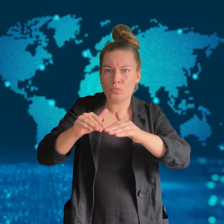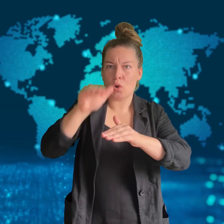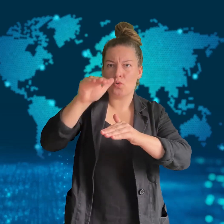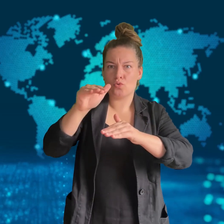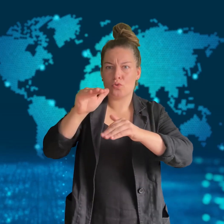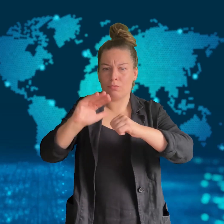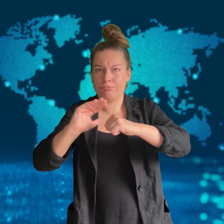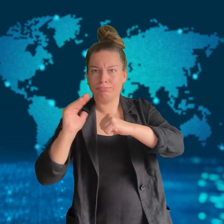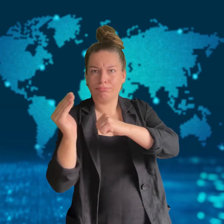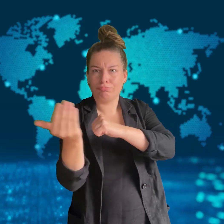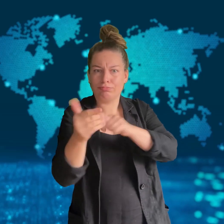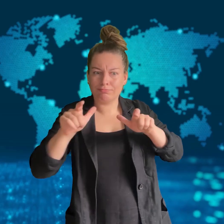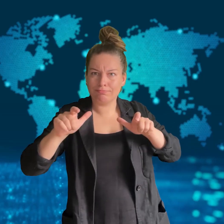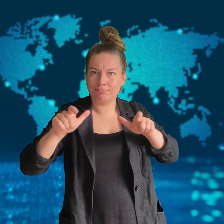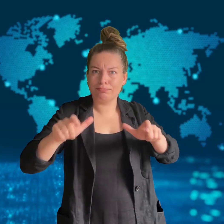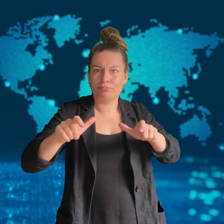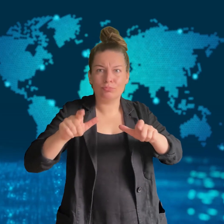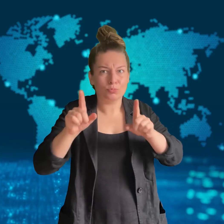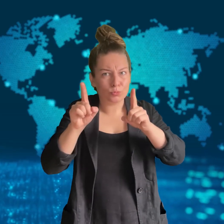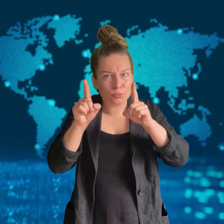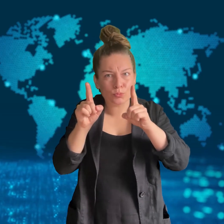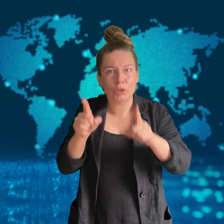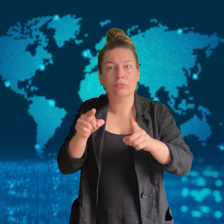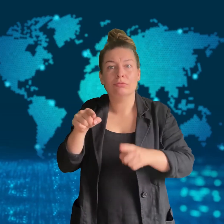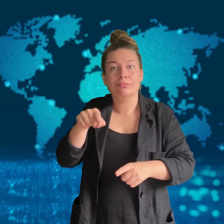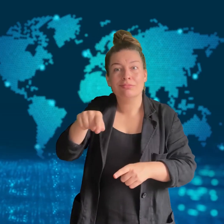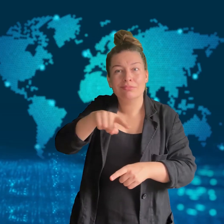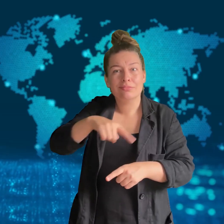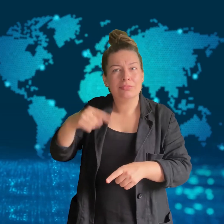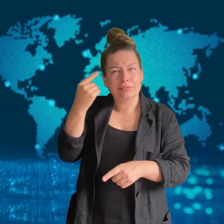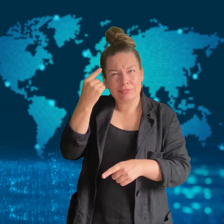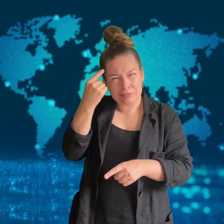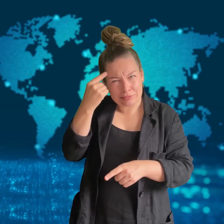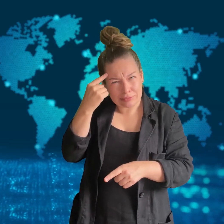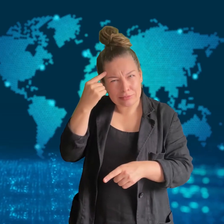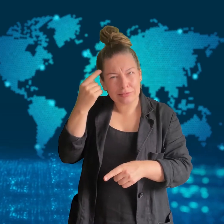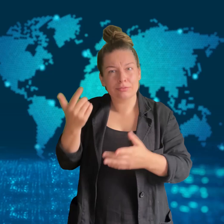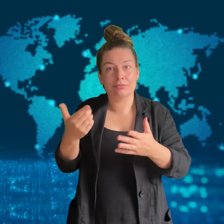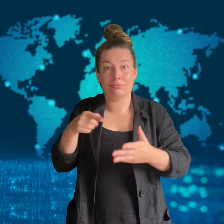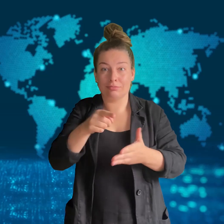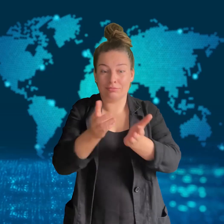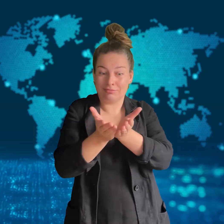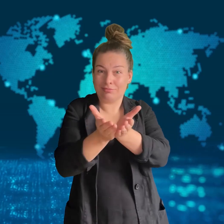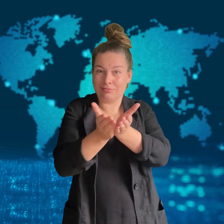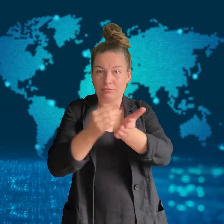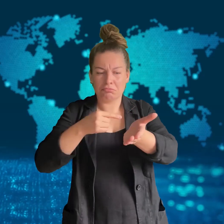Divers investigating the wreckage of